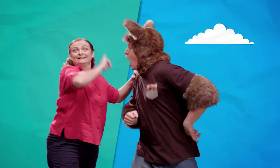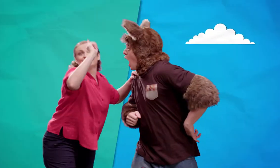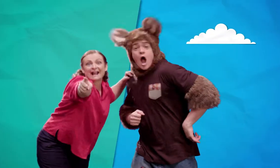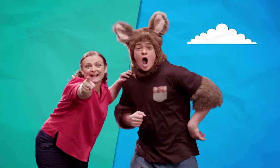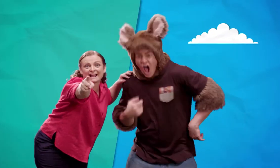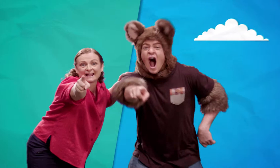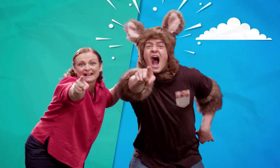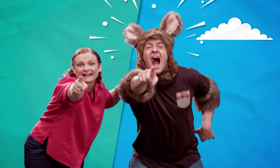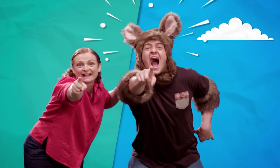Look!